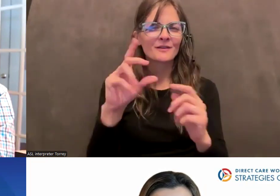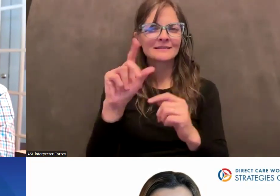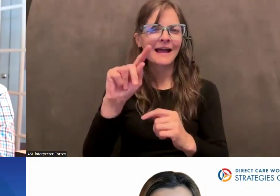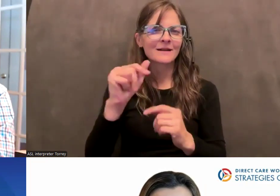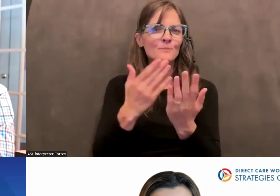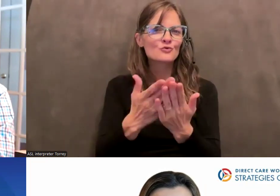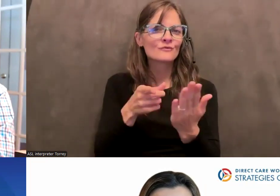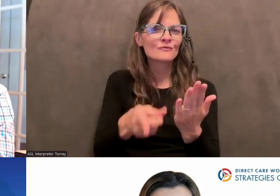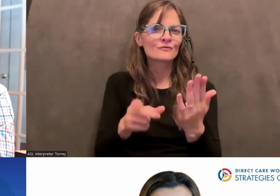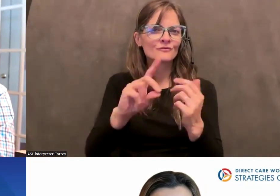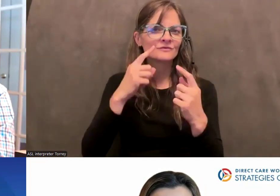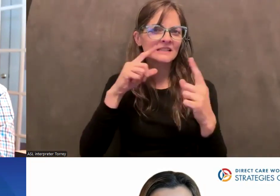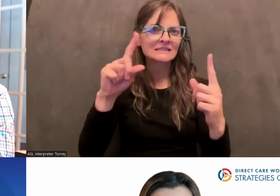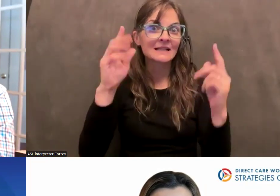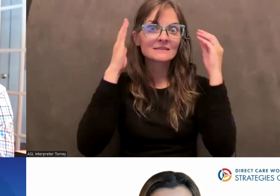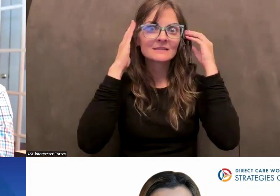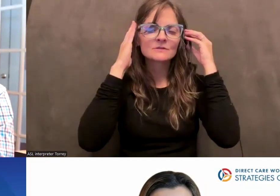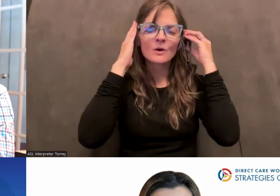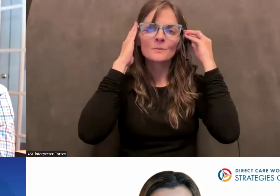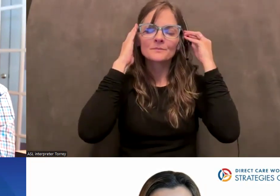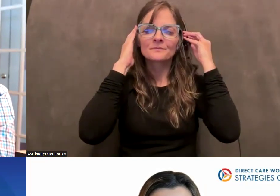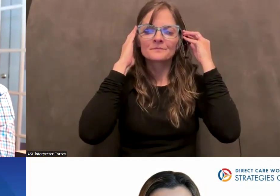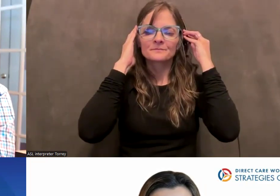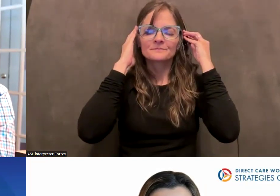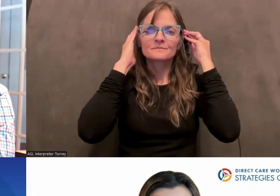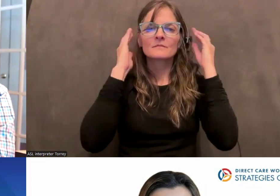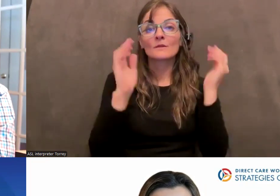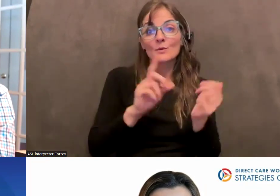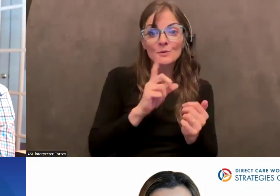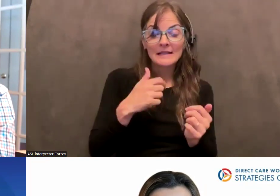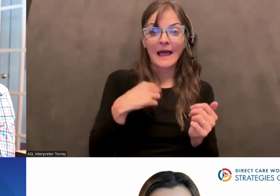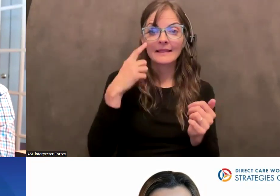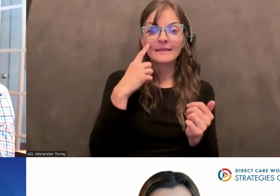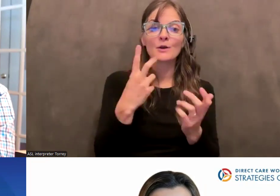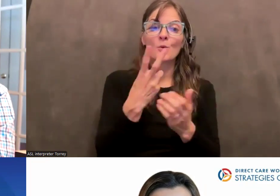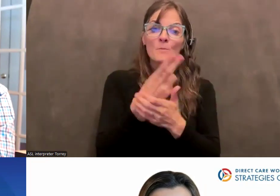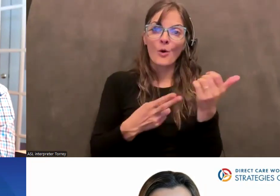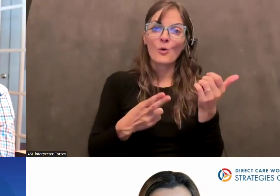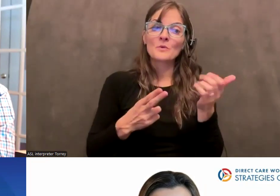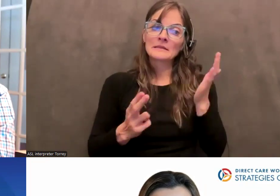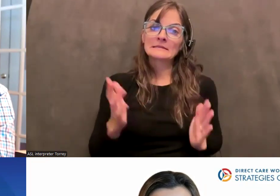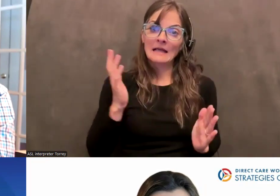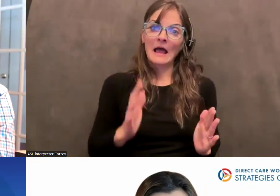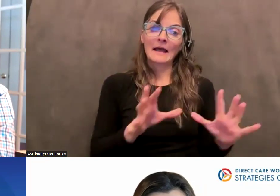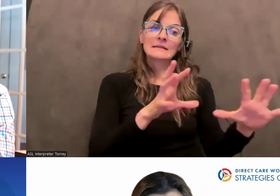that, you know, I think both sides of the aisle has constituents that are struggling with this issue.